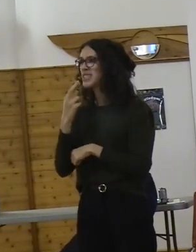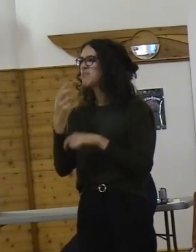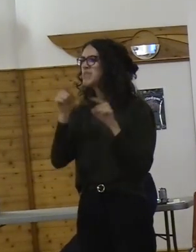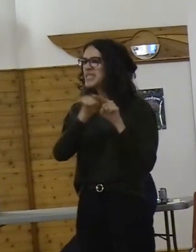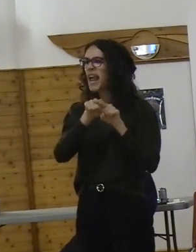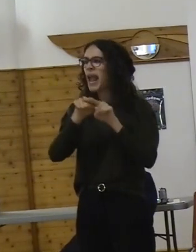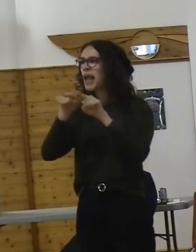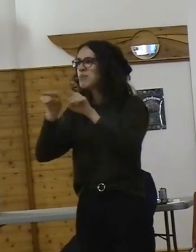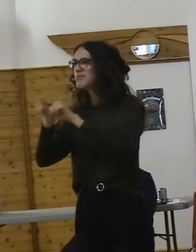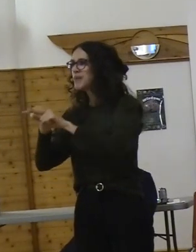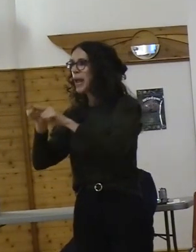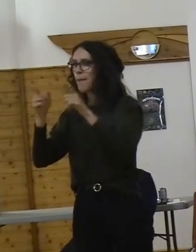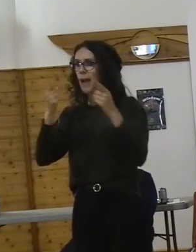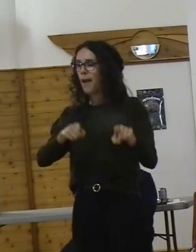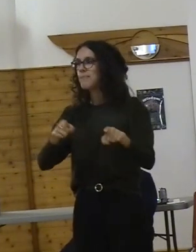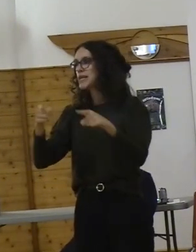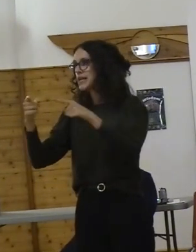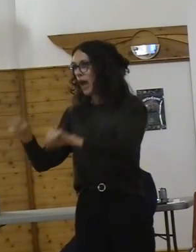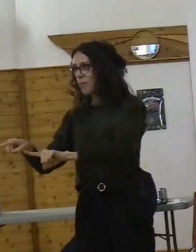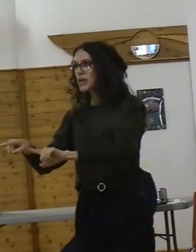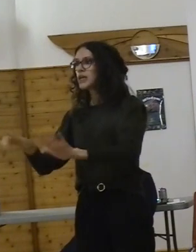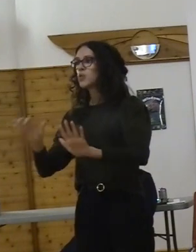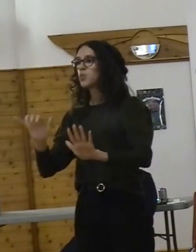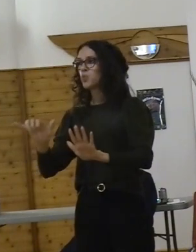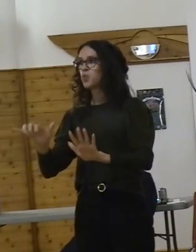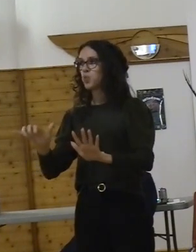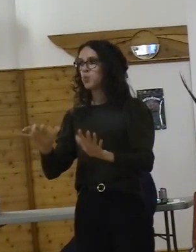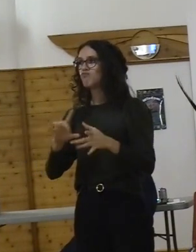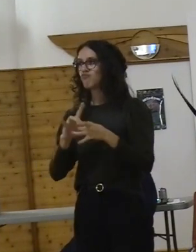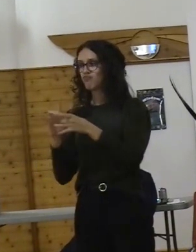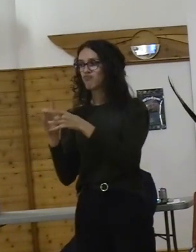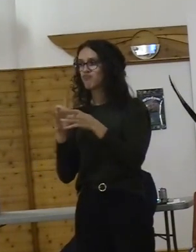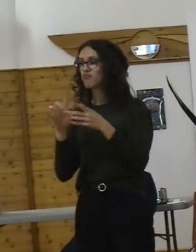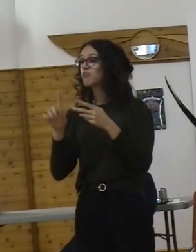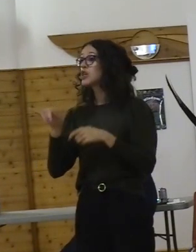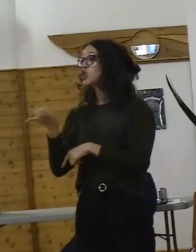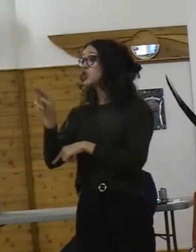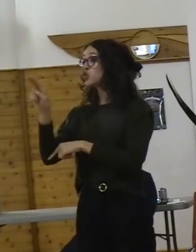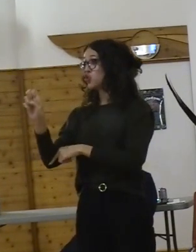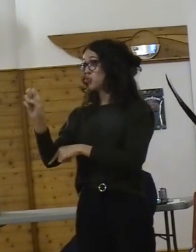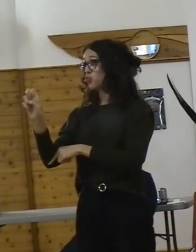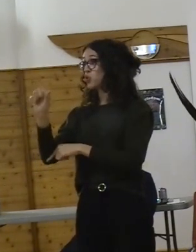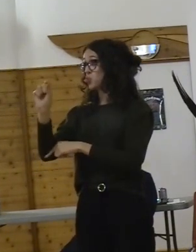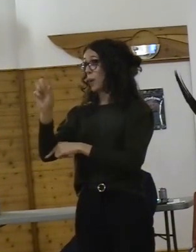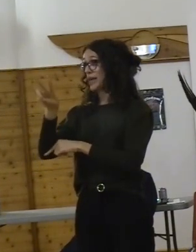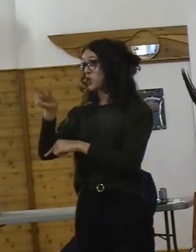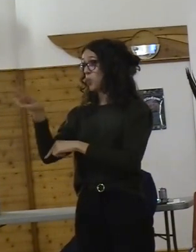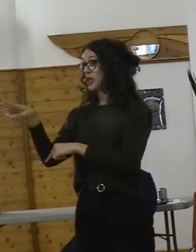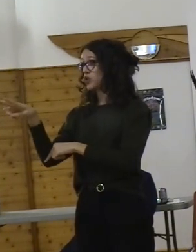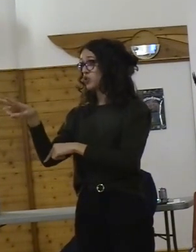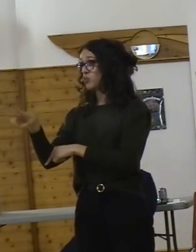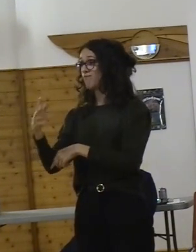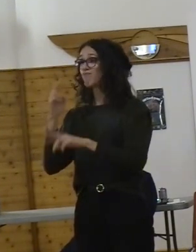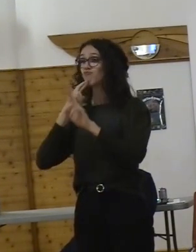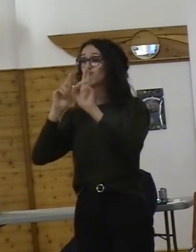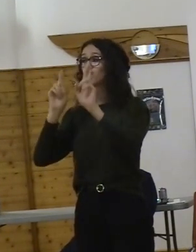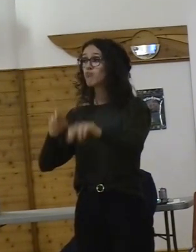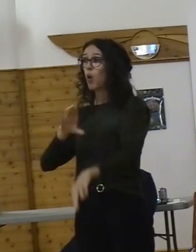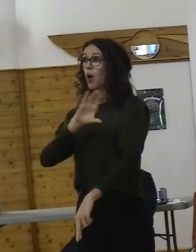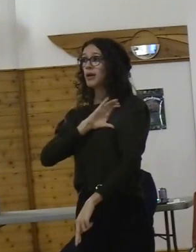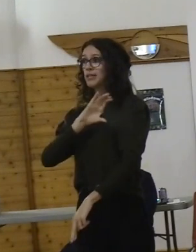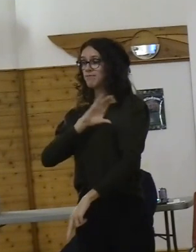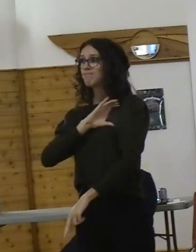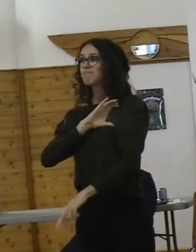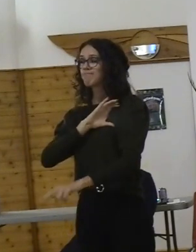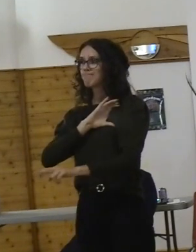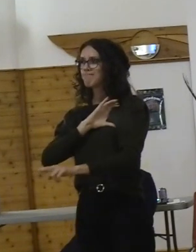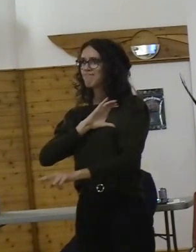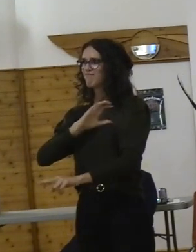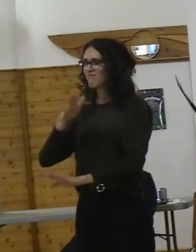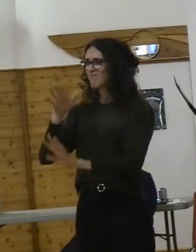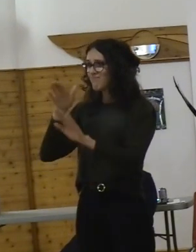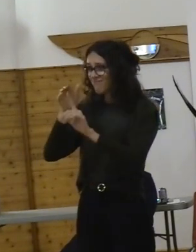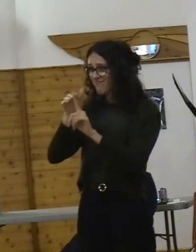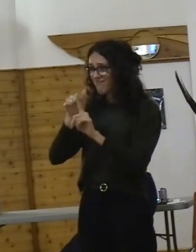In June of 2022, police get notified that there may be remains within a privately owned landfill.